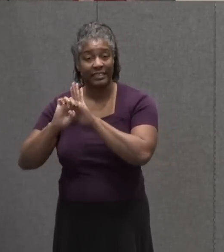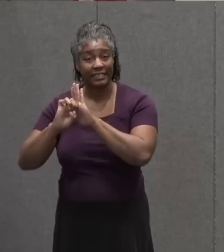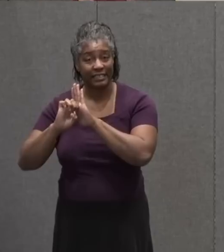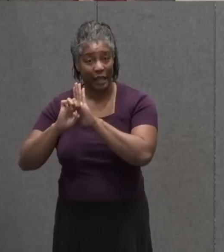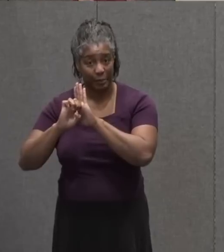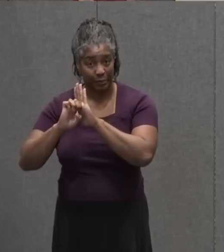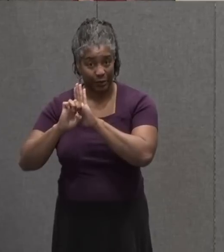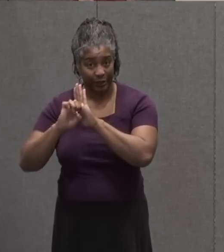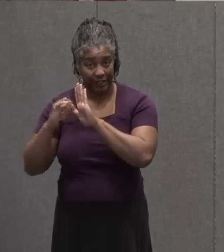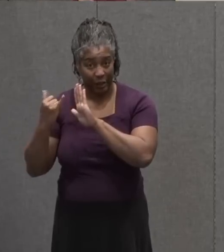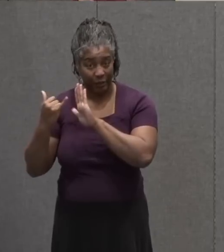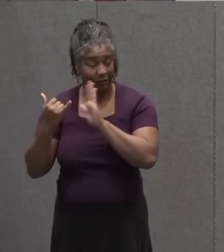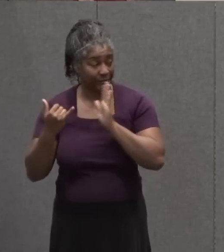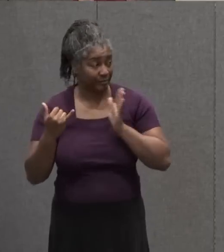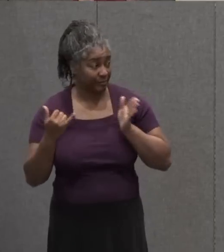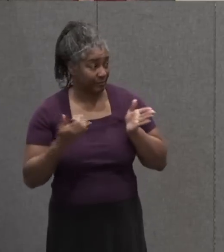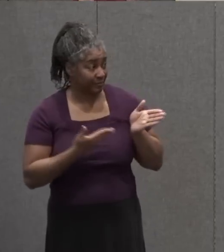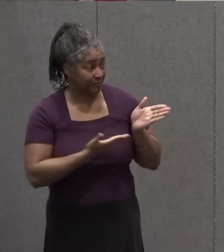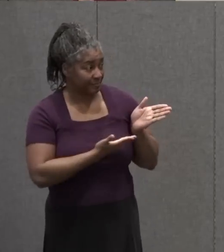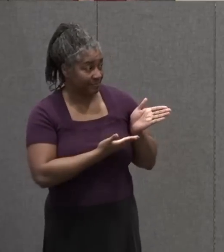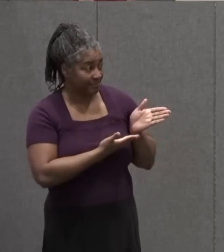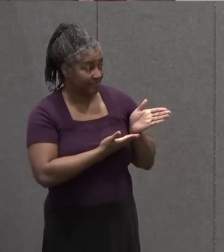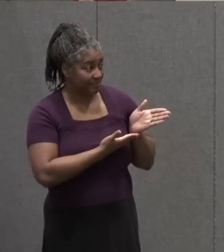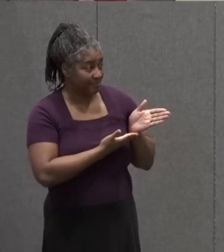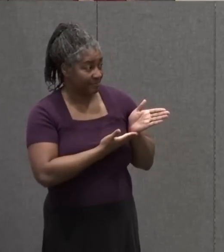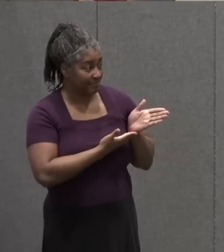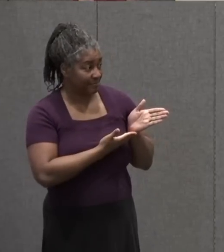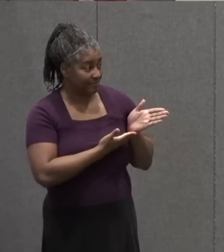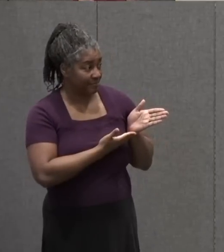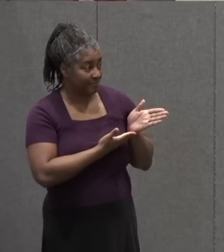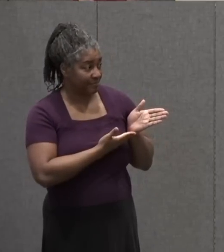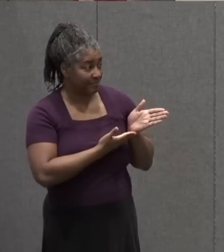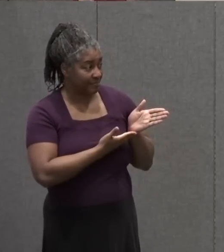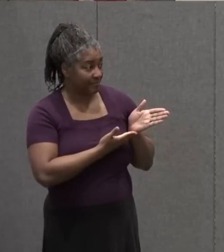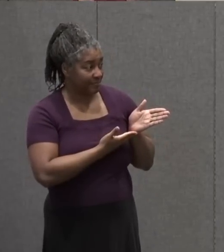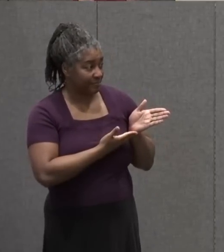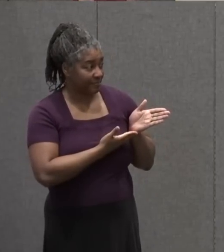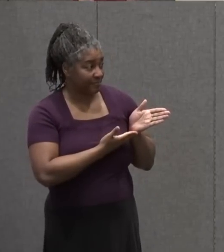that I used with a different colored marker and a note card.